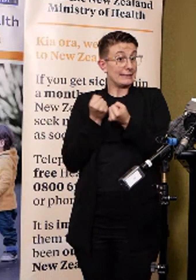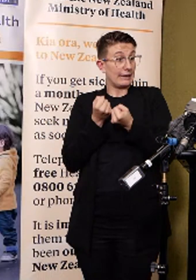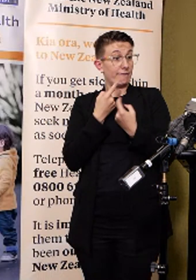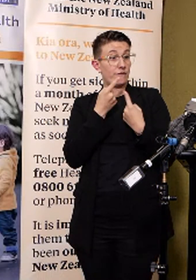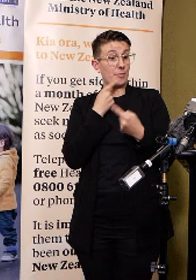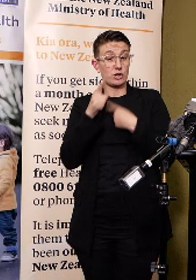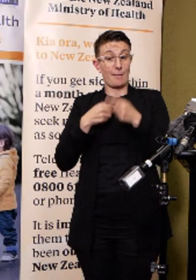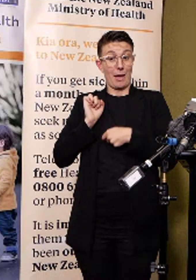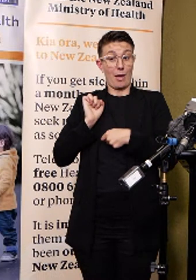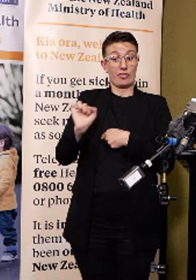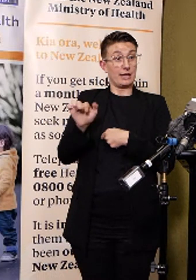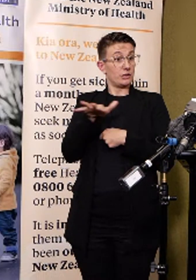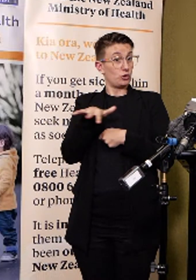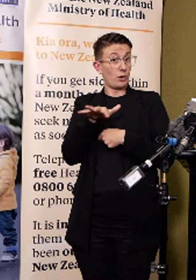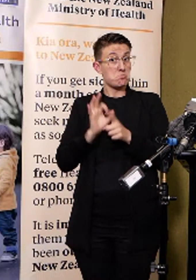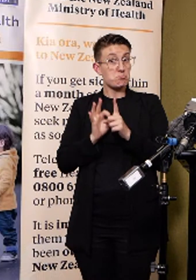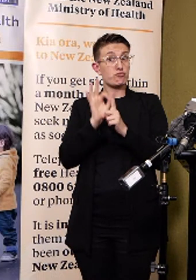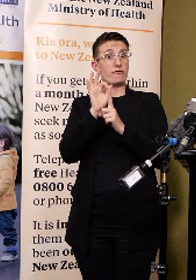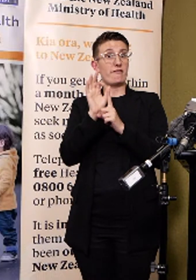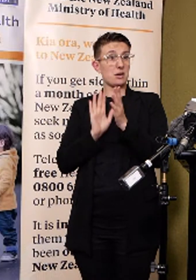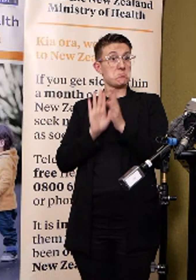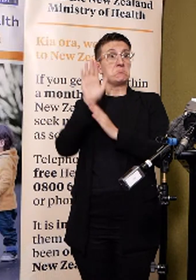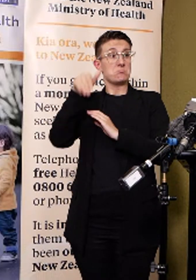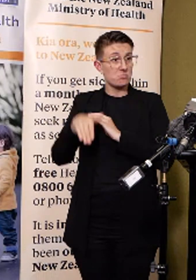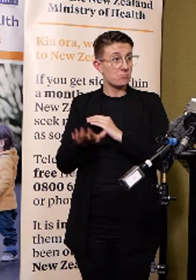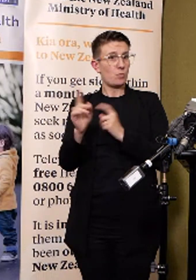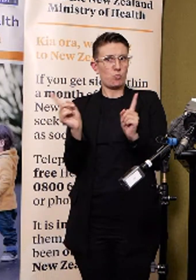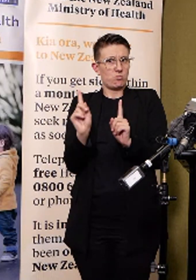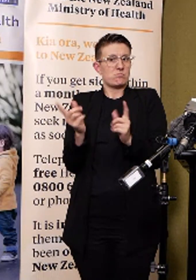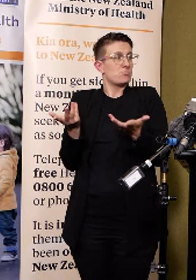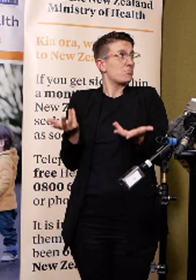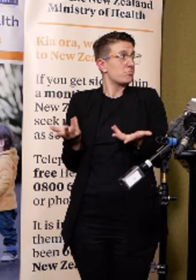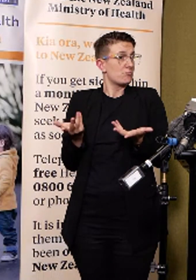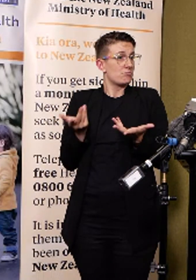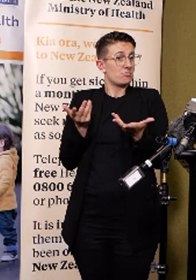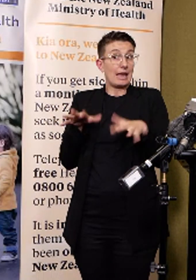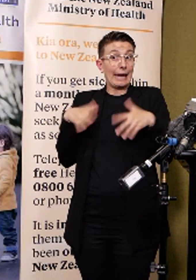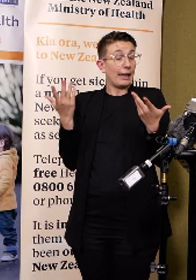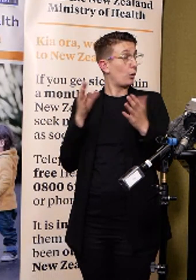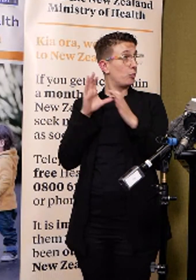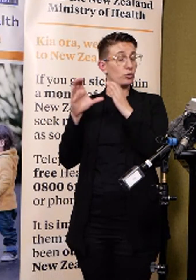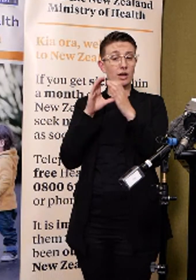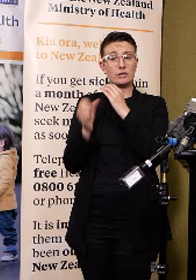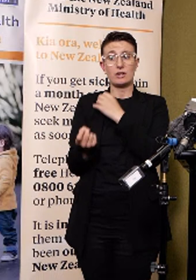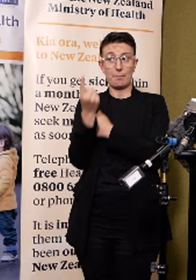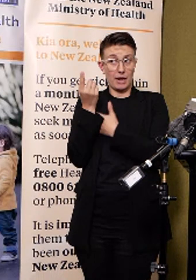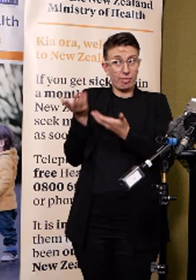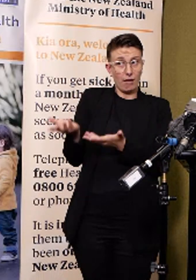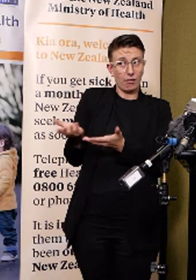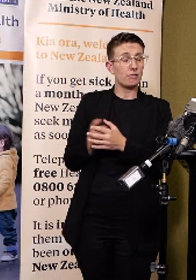or whether they are improving, getting worse? I mean, what kind of communication is happening there? Do you know?